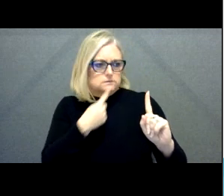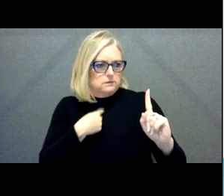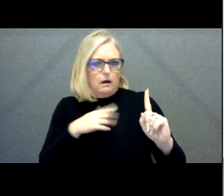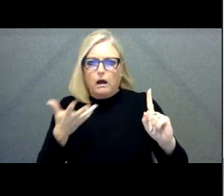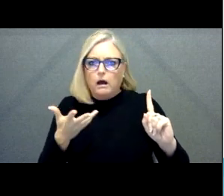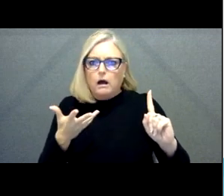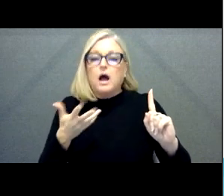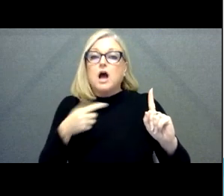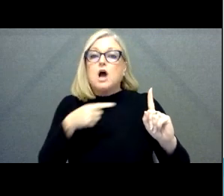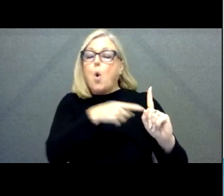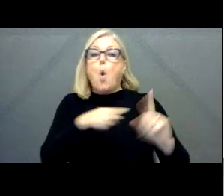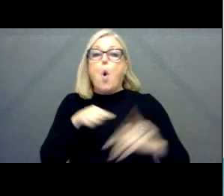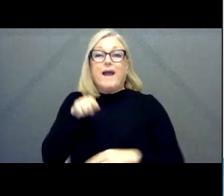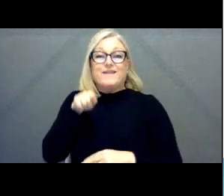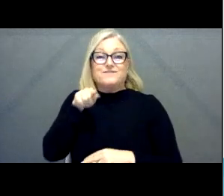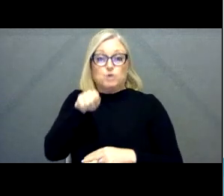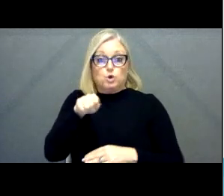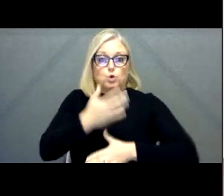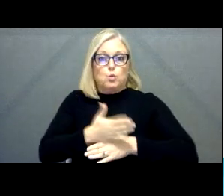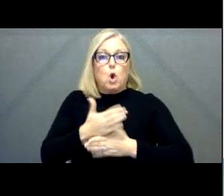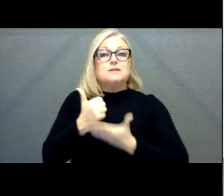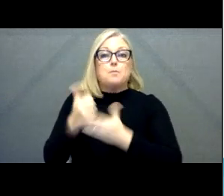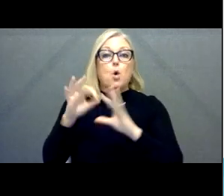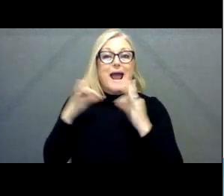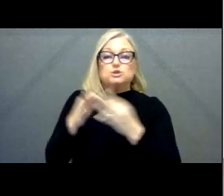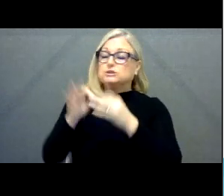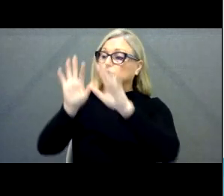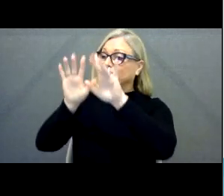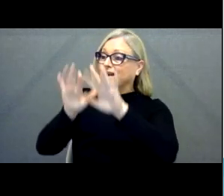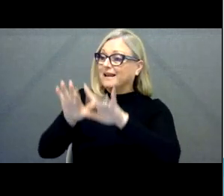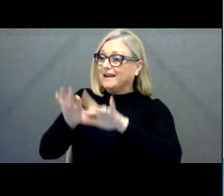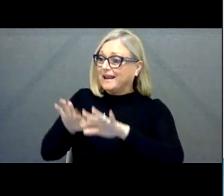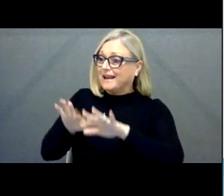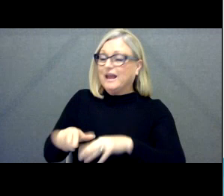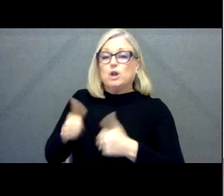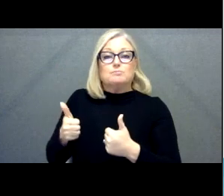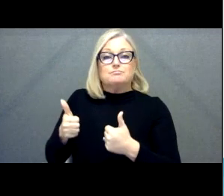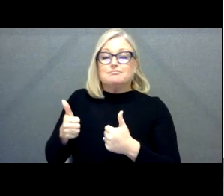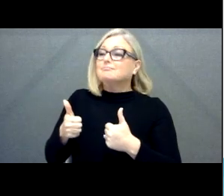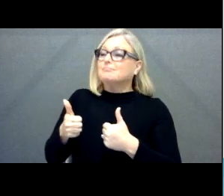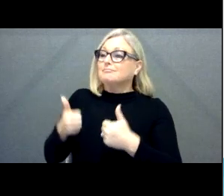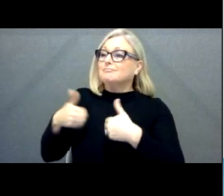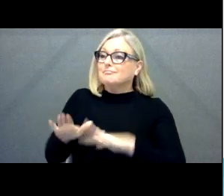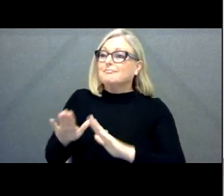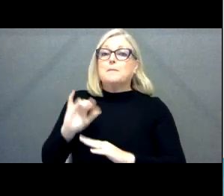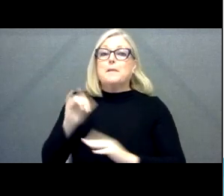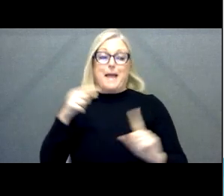fill in a form one and think this is great maybe your um customer or your client hasn't told